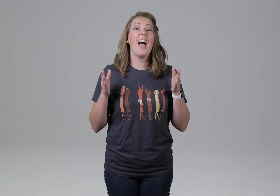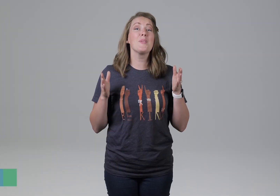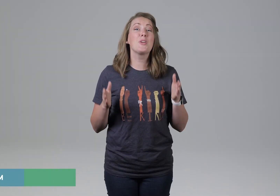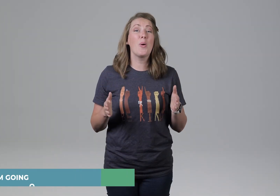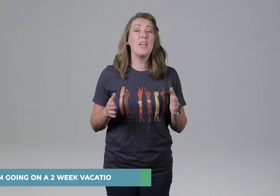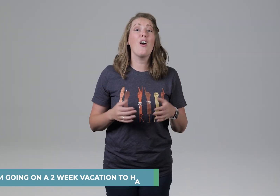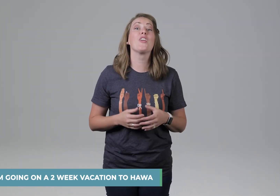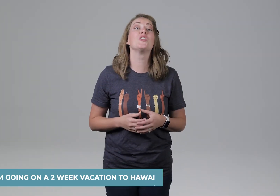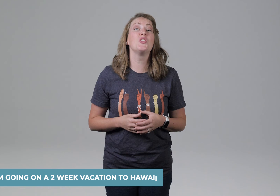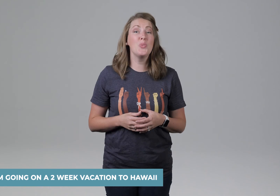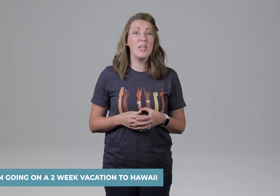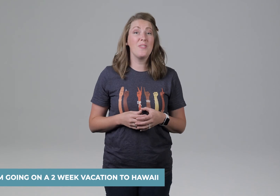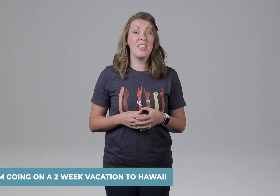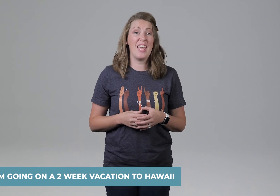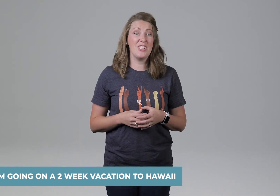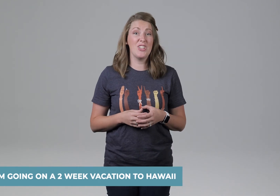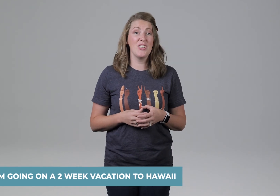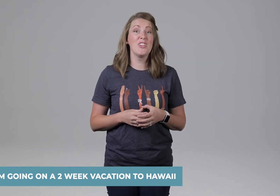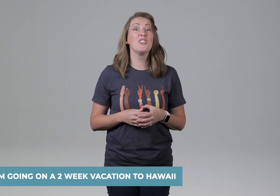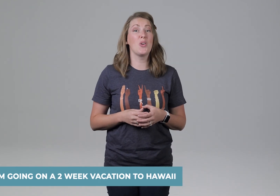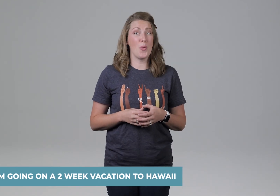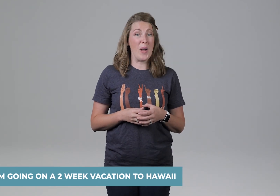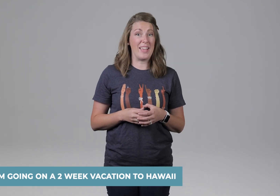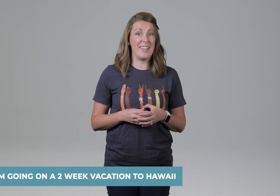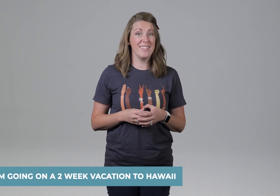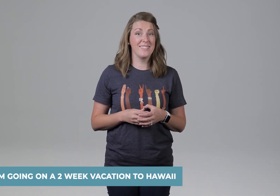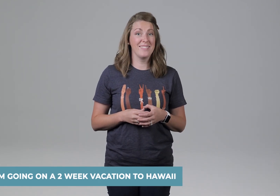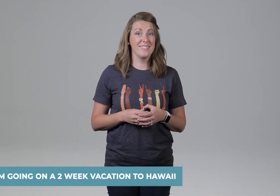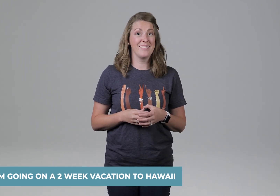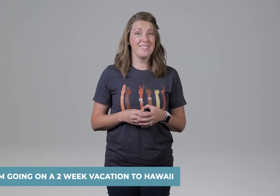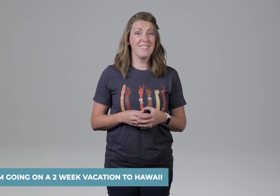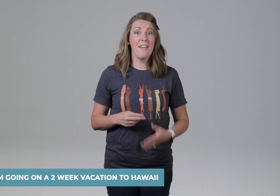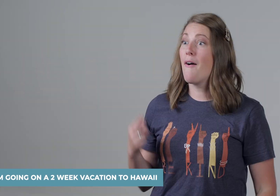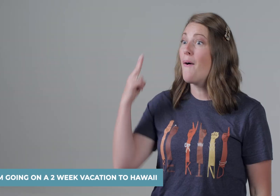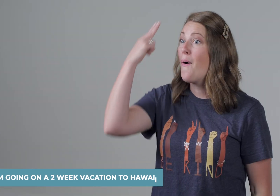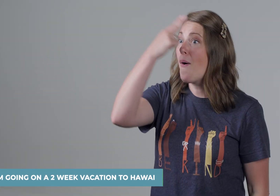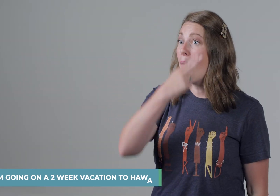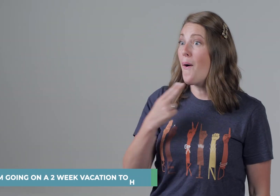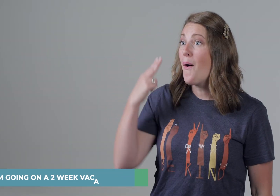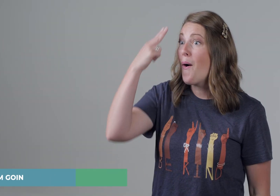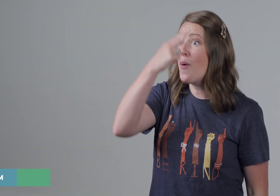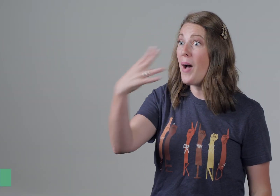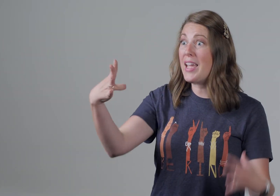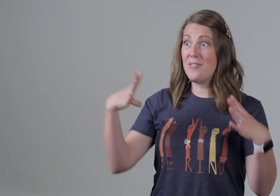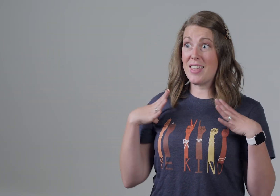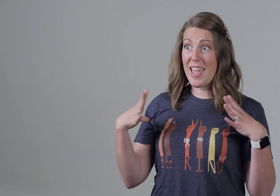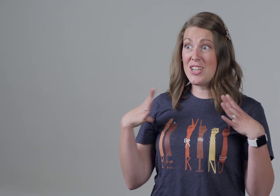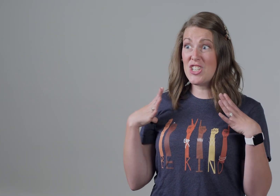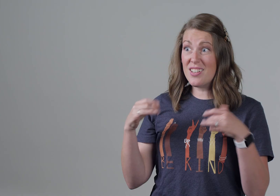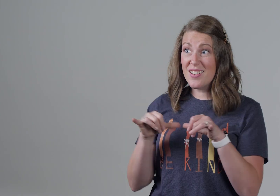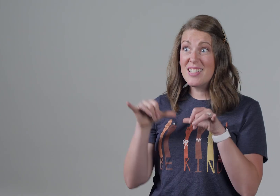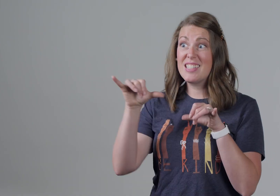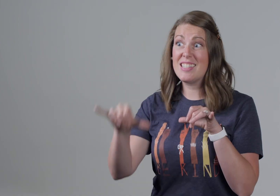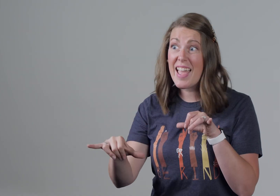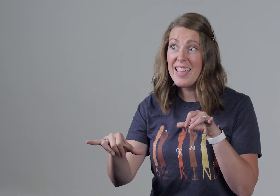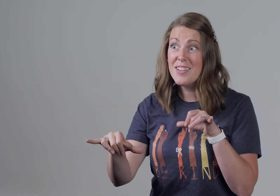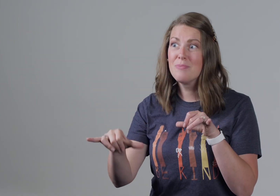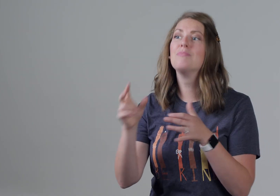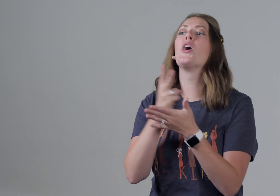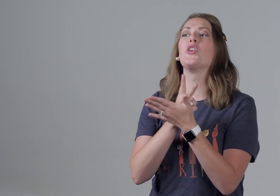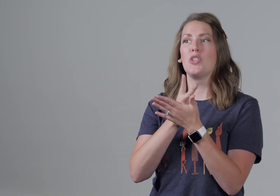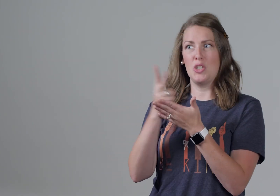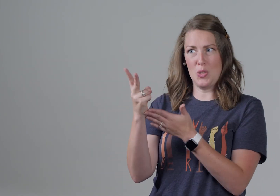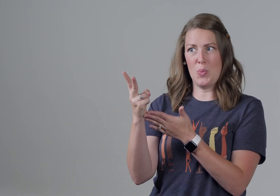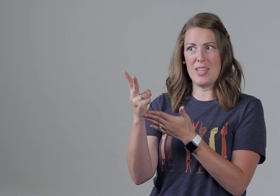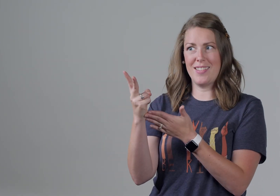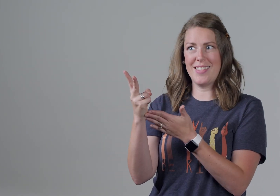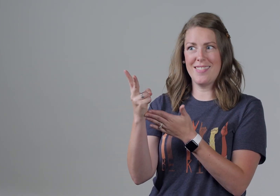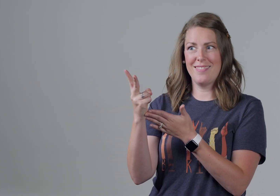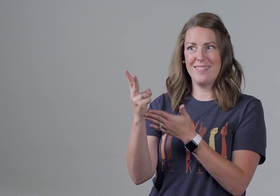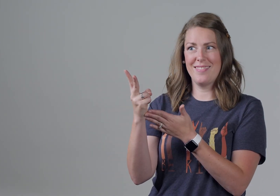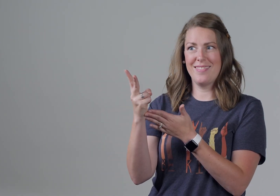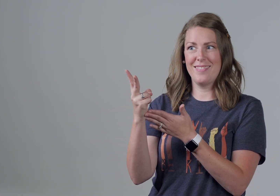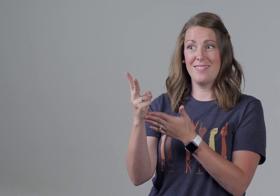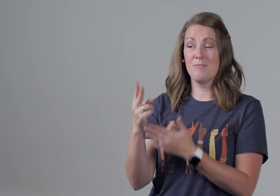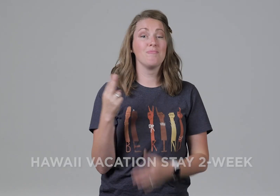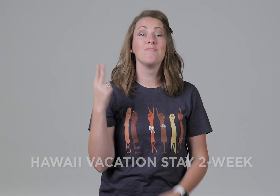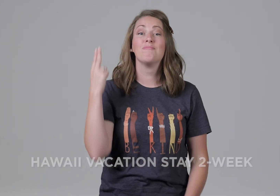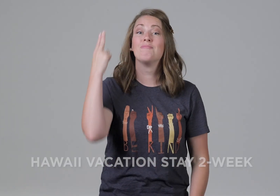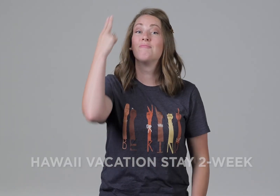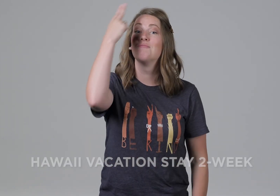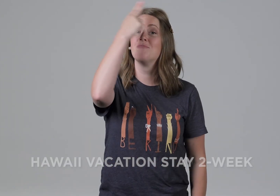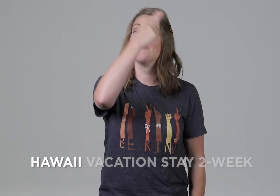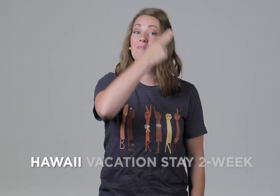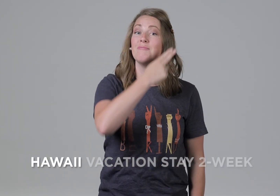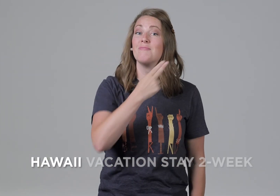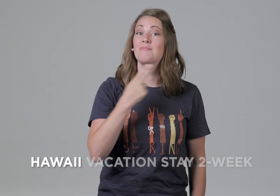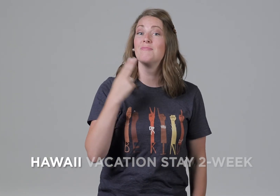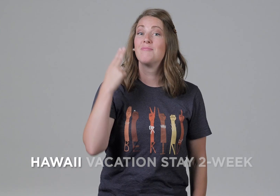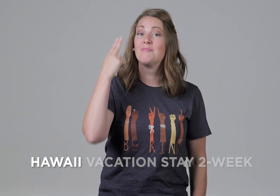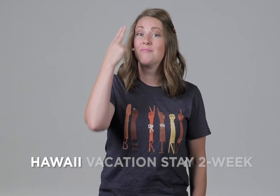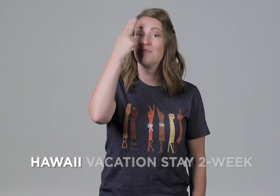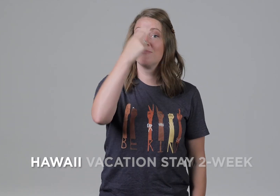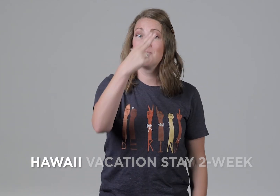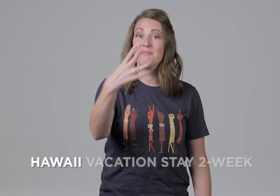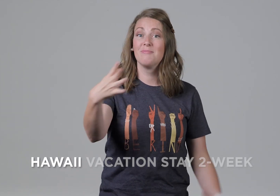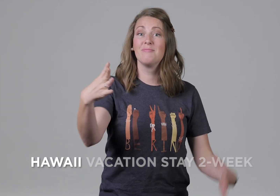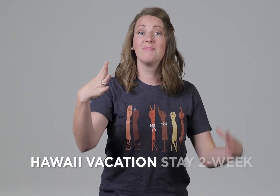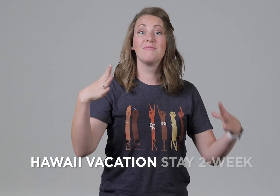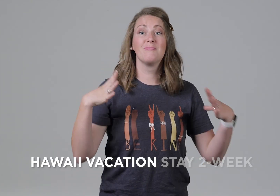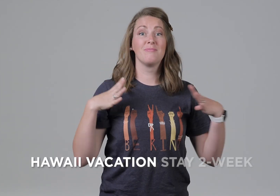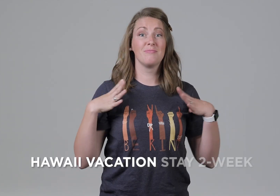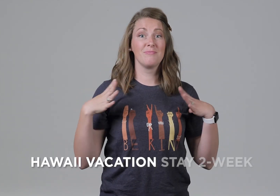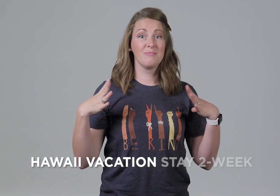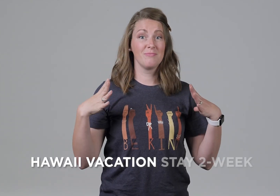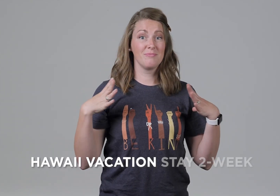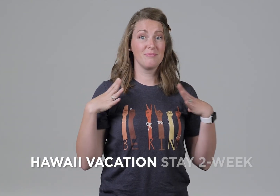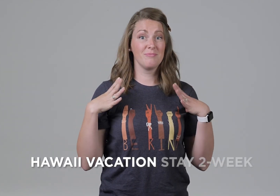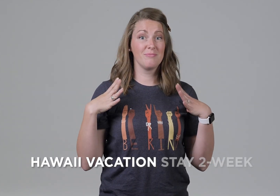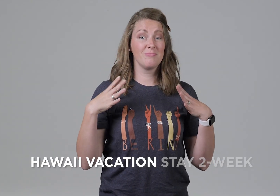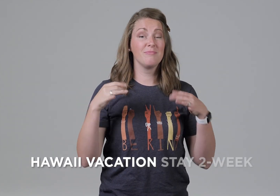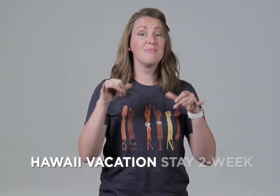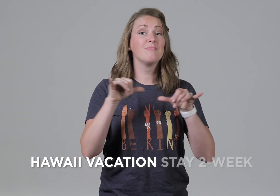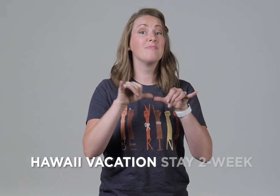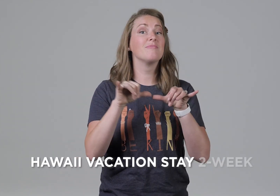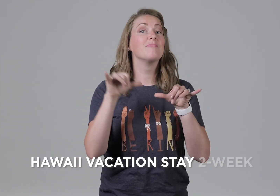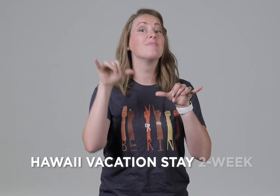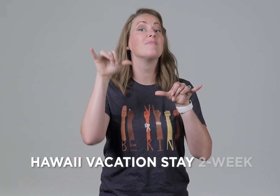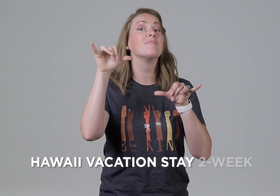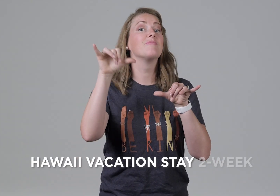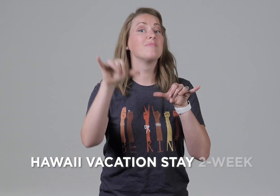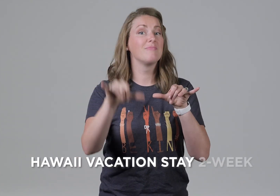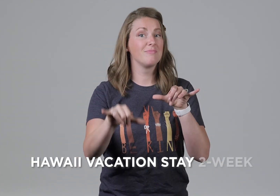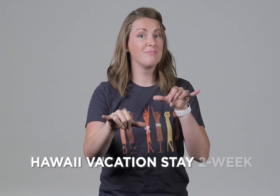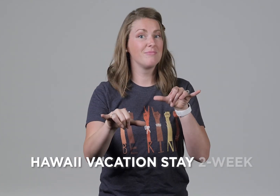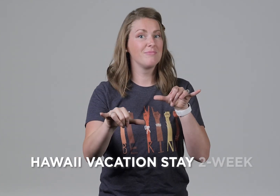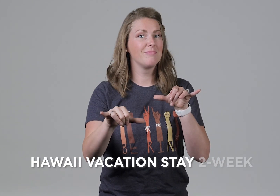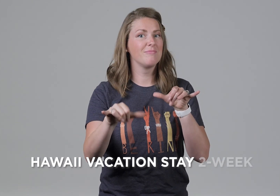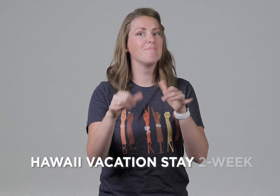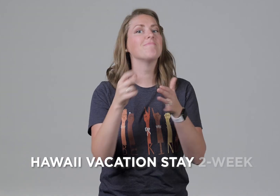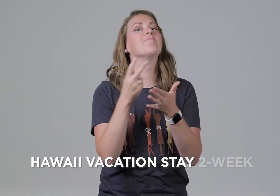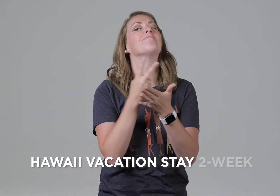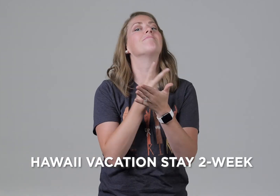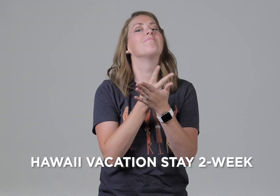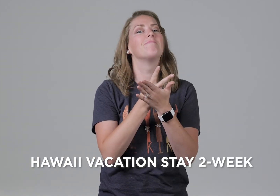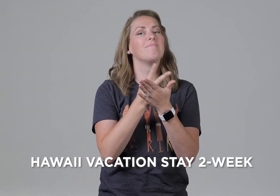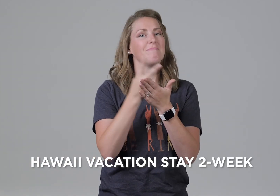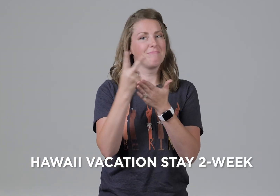I'm going on a two-week vacation to Hawaii. 'Hawaii vacation stay two weeks.'